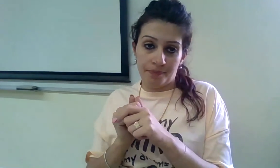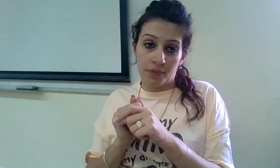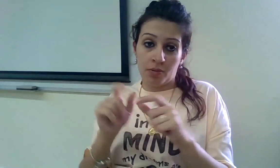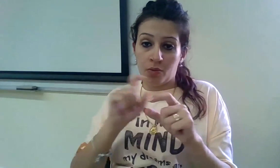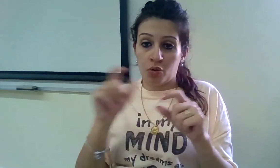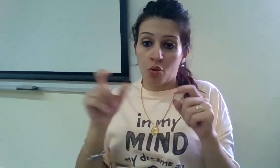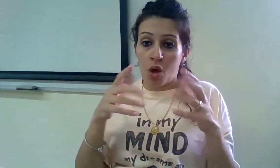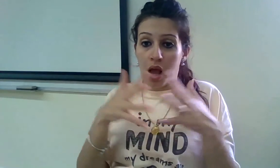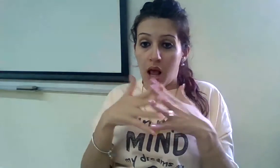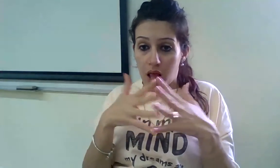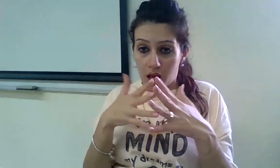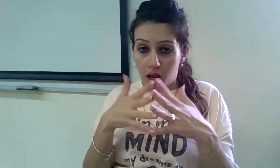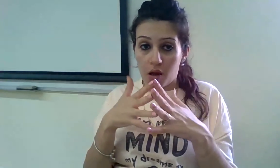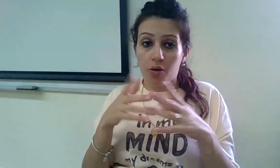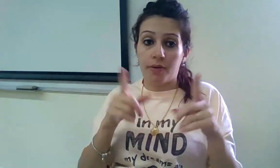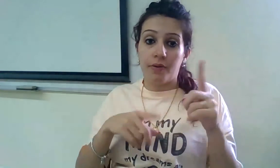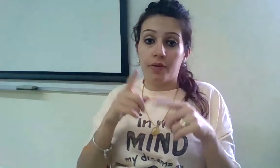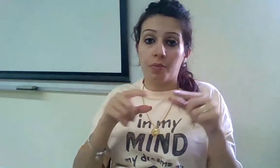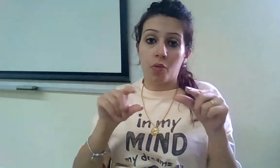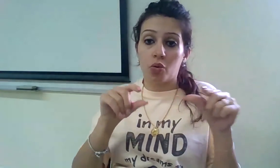ideas, you can always find a way.